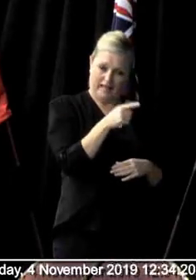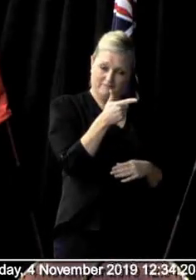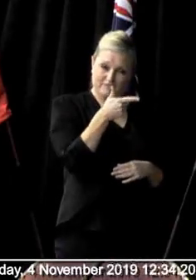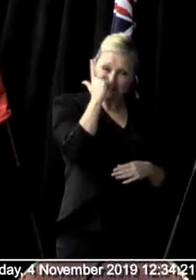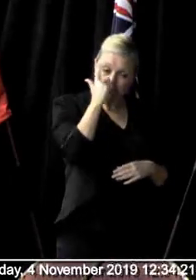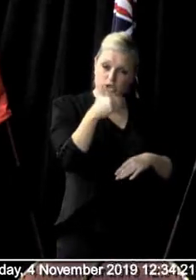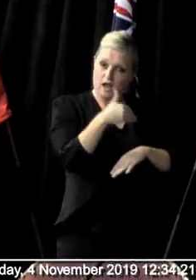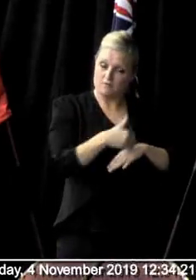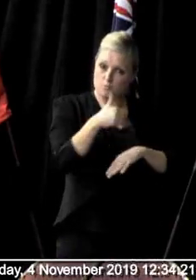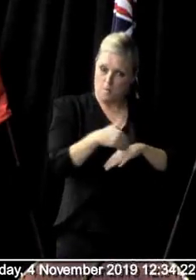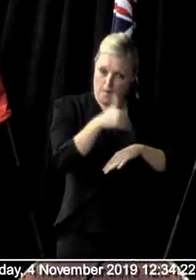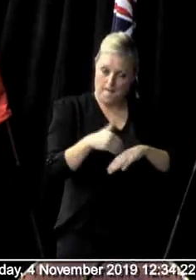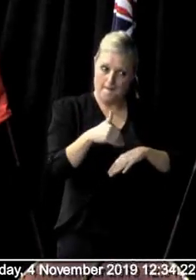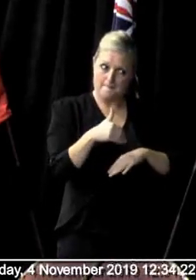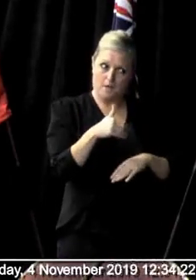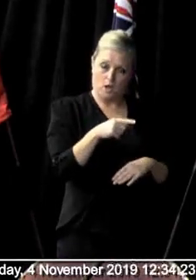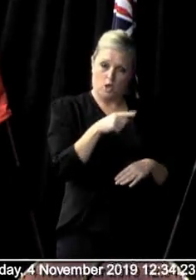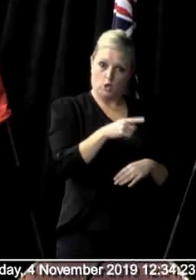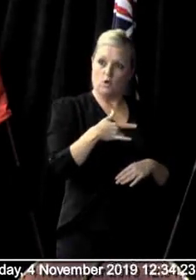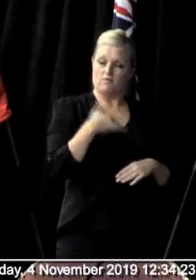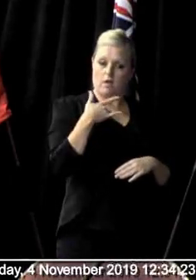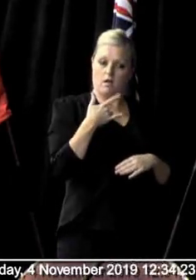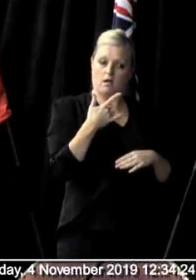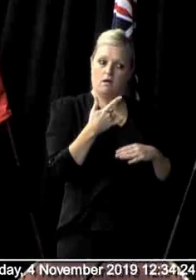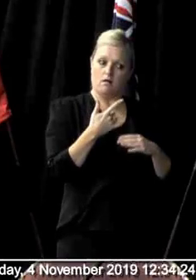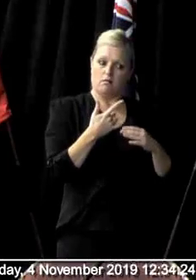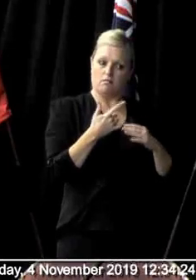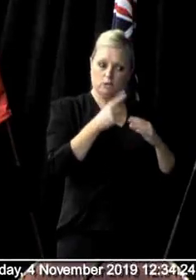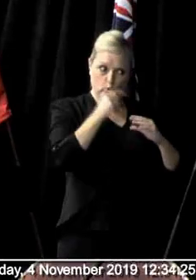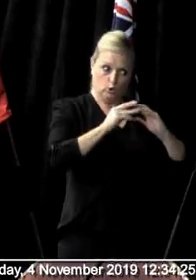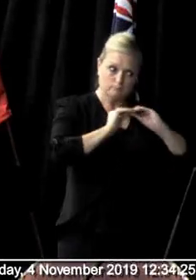that they would be supported by the school to come up with a solution? Absolutely.